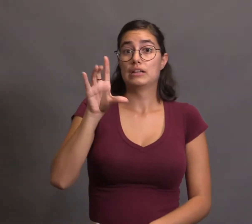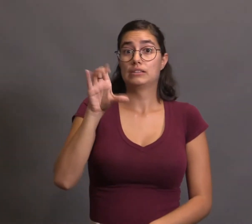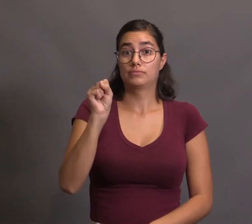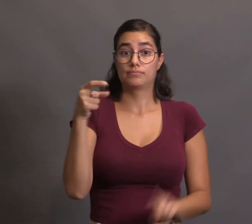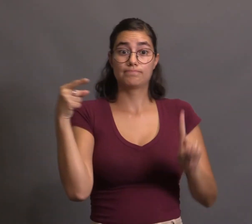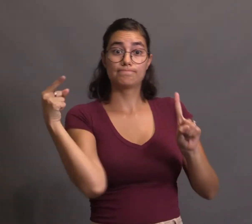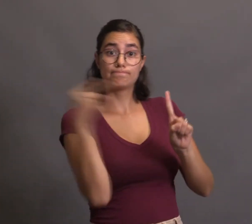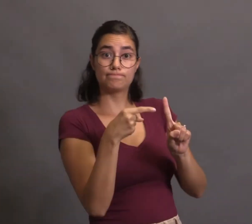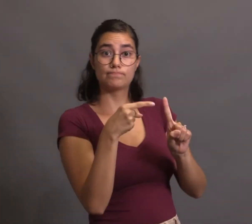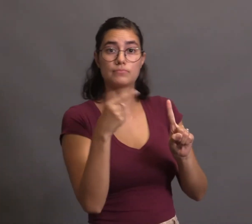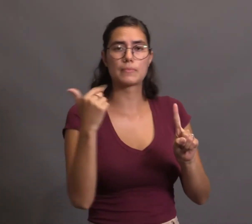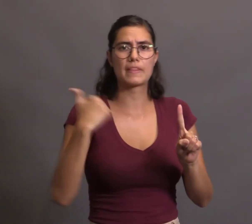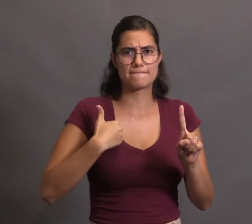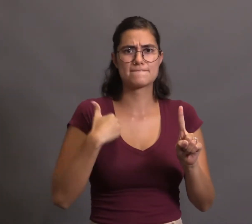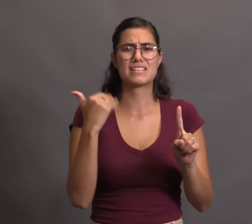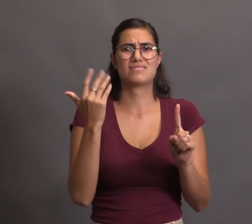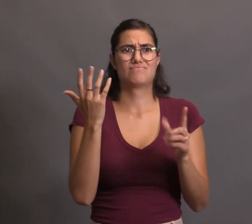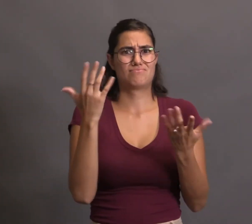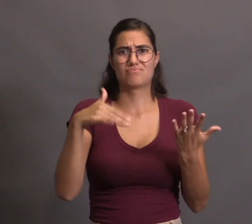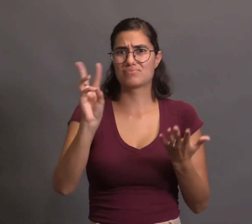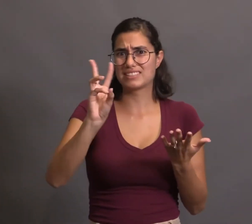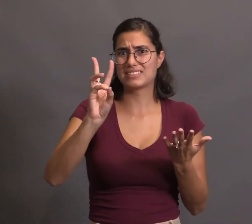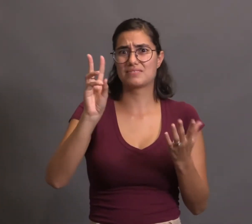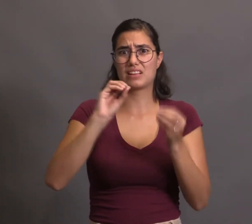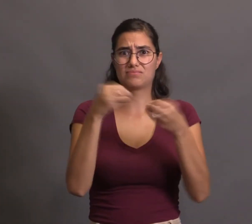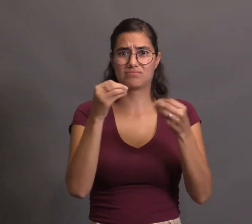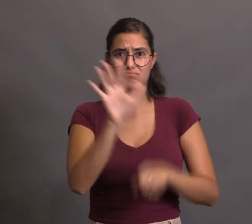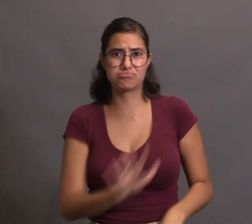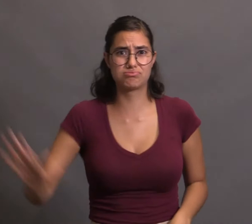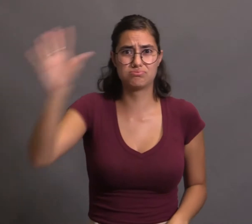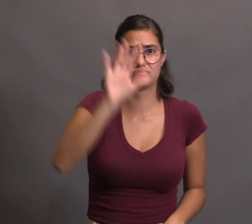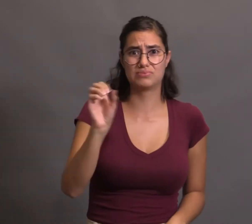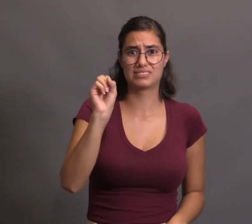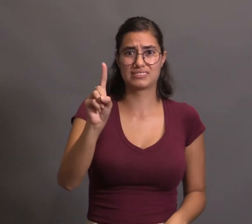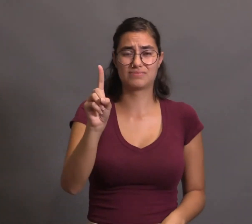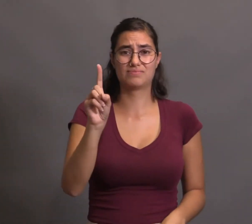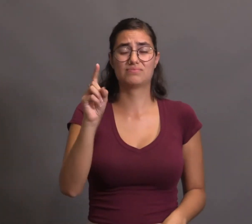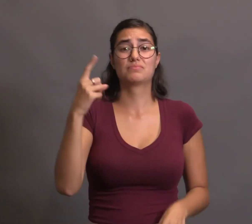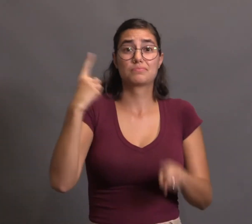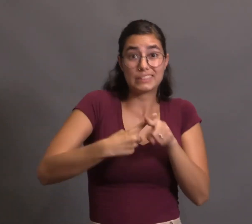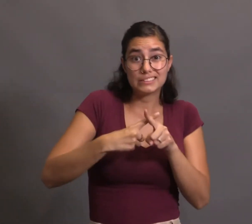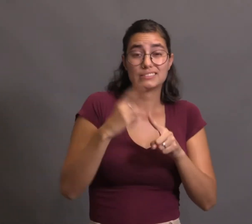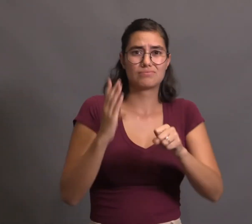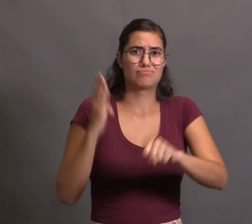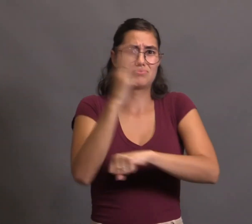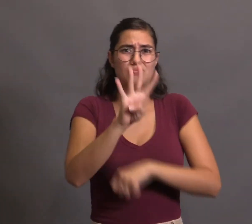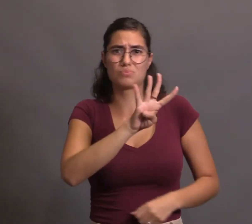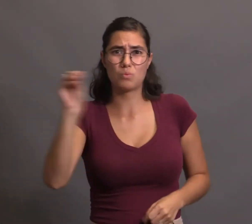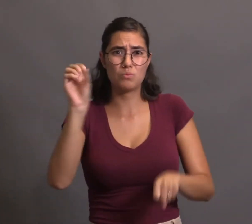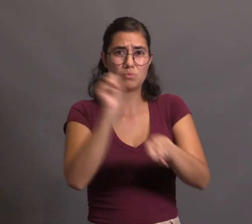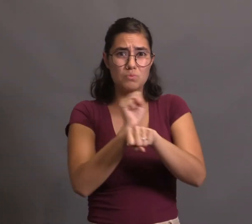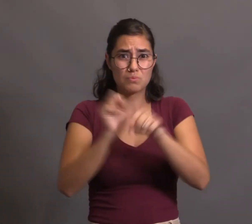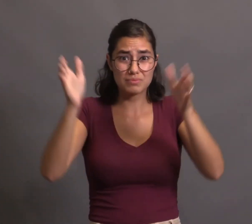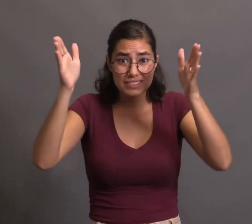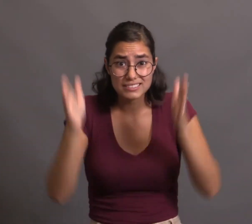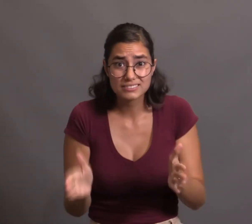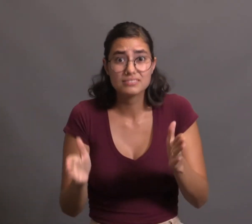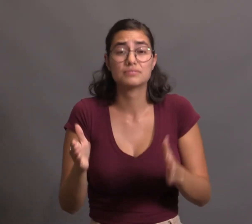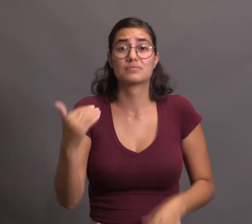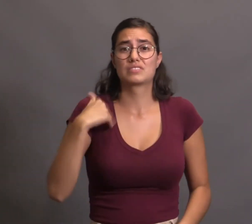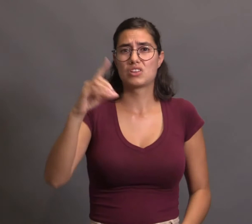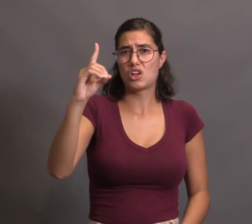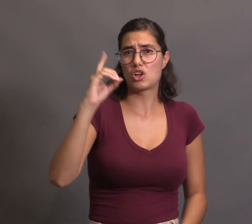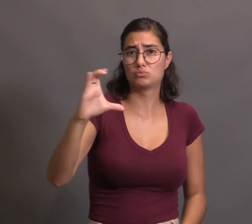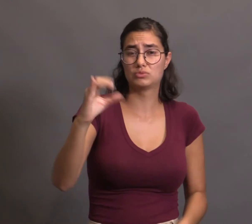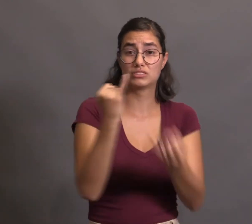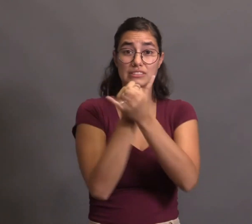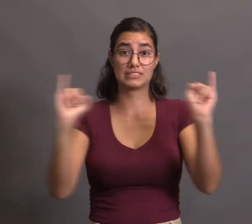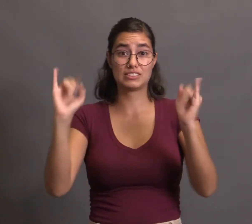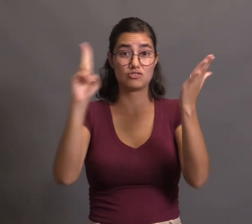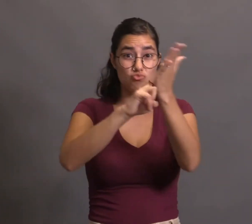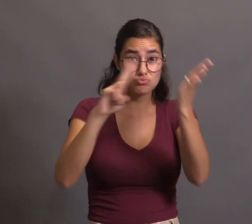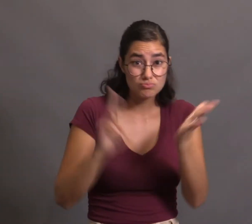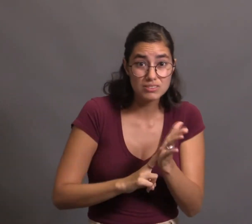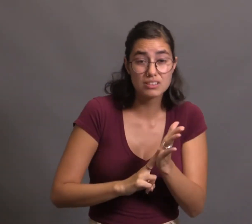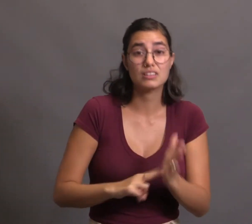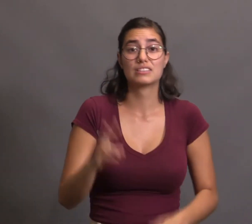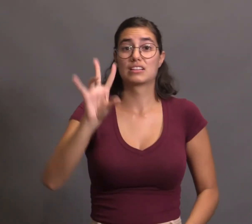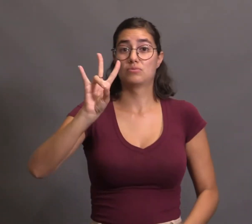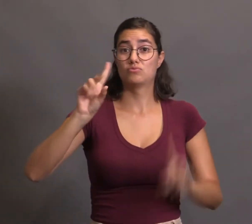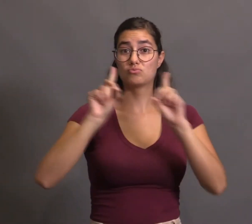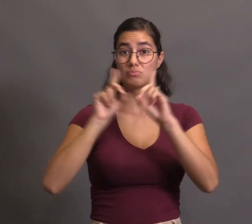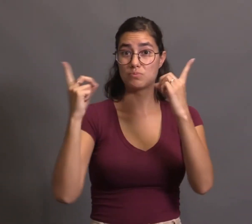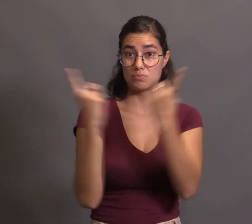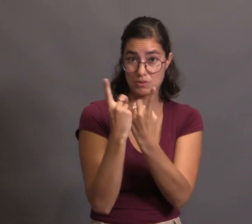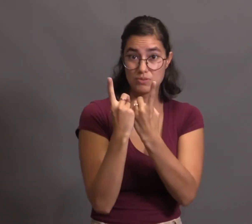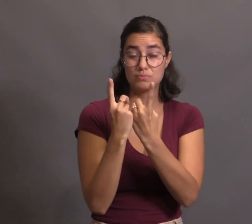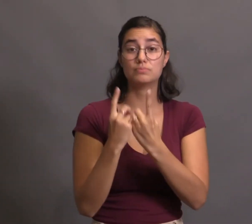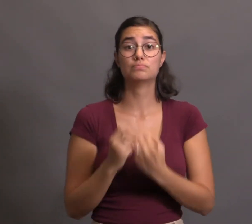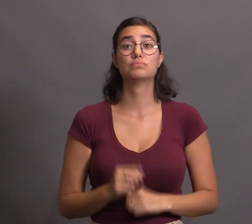DCS has 6 offices in the San Diego area, with over 40 employees, 100 independent contractors, and seven departments.